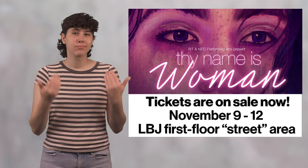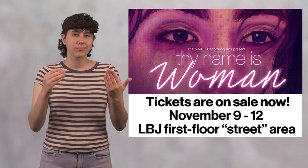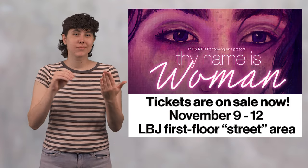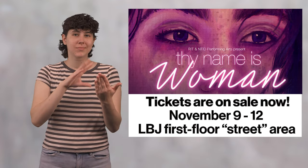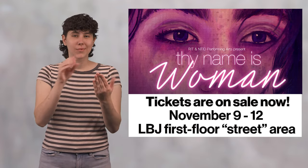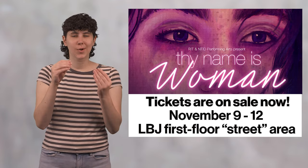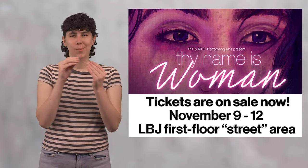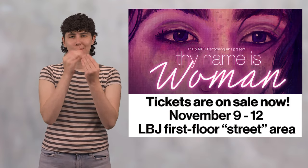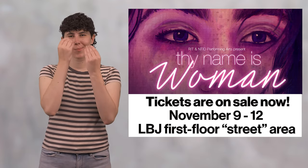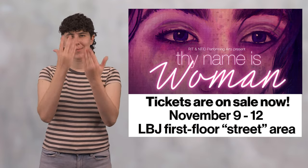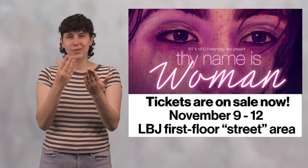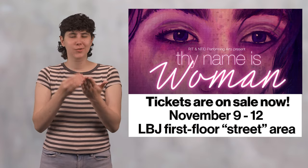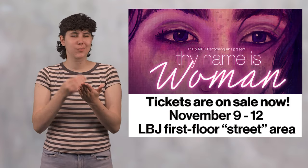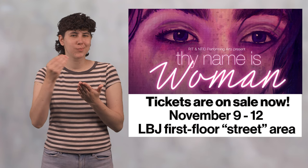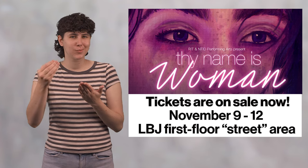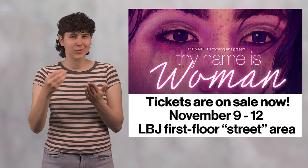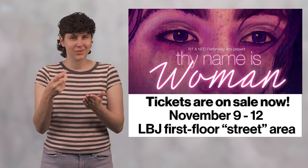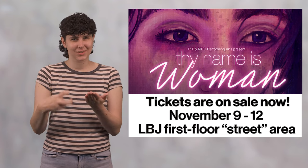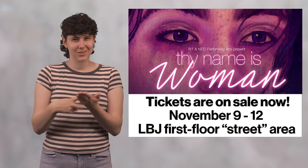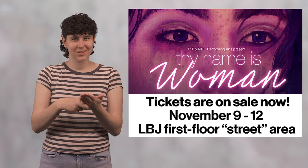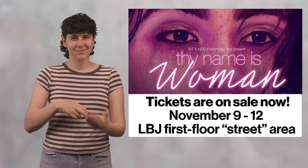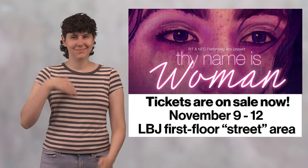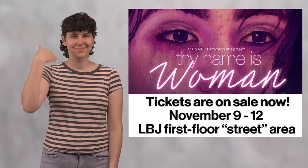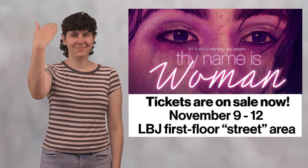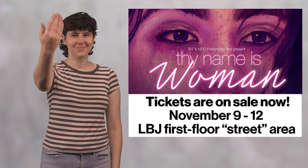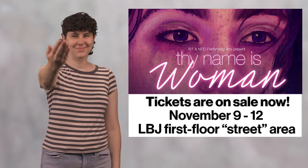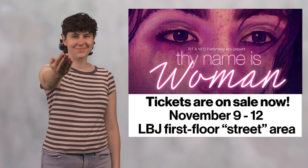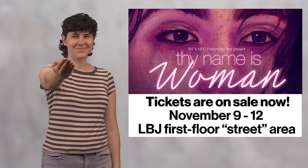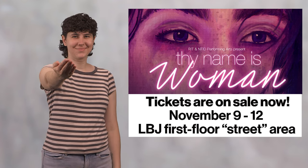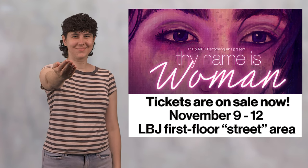Scan the QR code for more information and to purchase tickets.